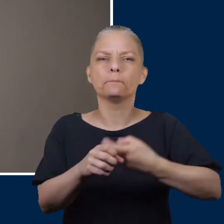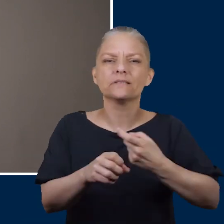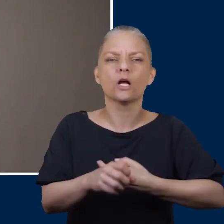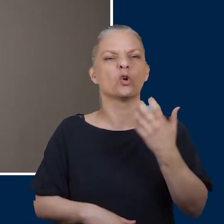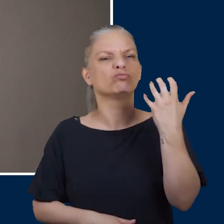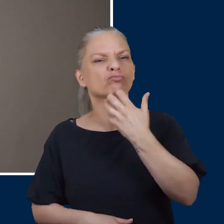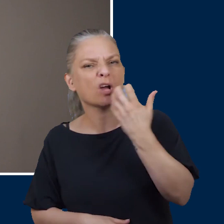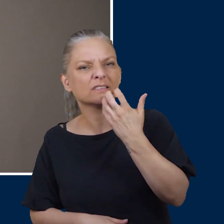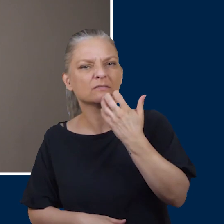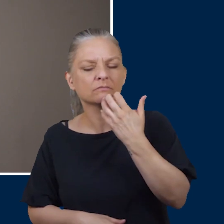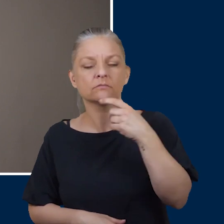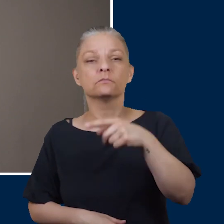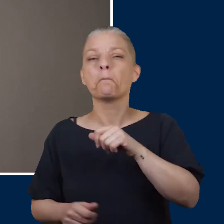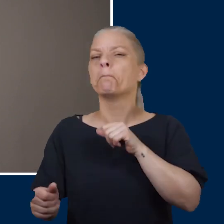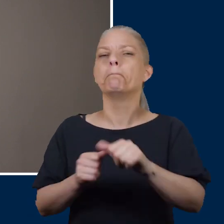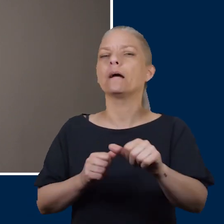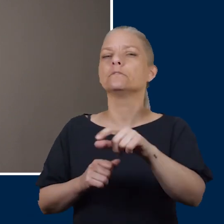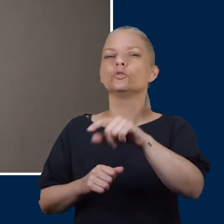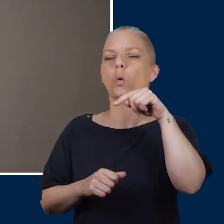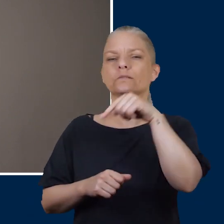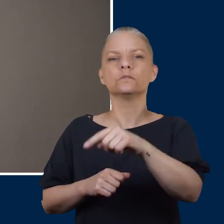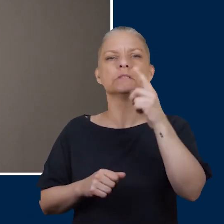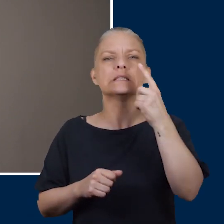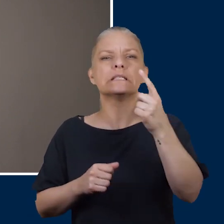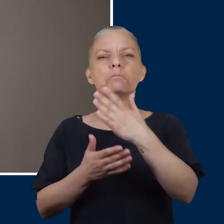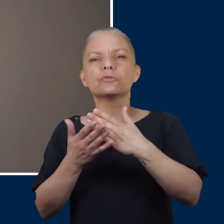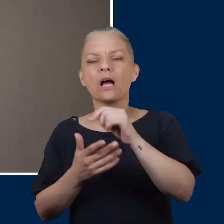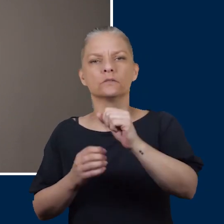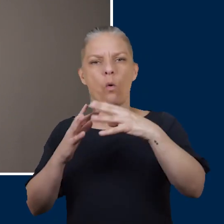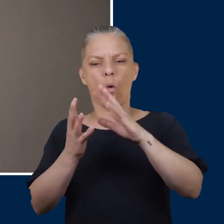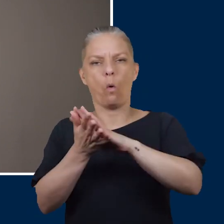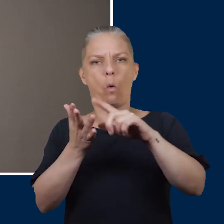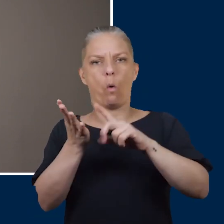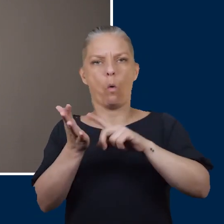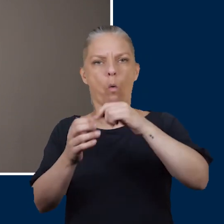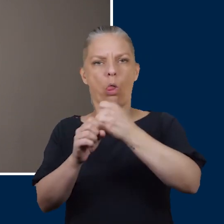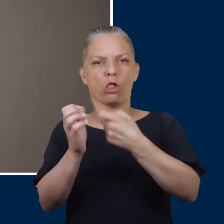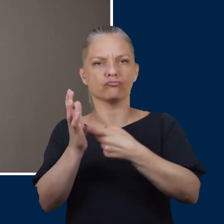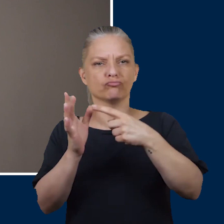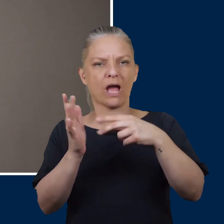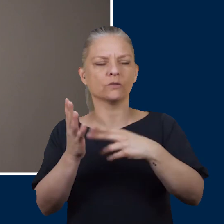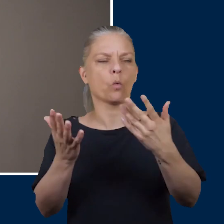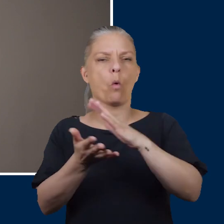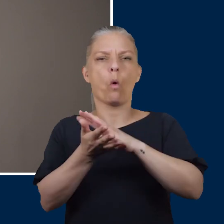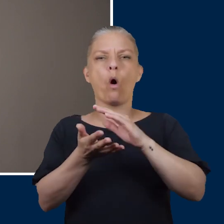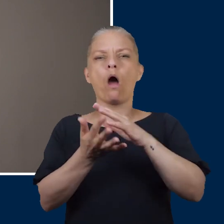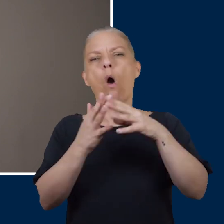pasta, potatoes, rice and cereals. Better choices are whole grain and wholemeal